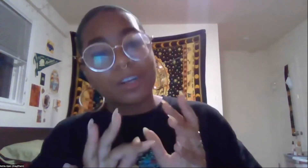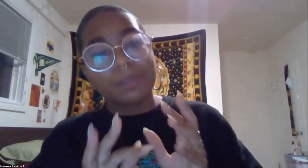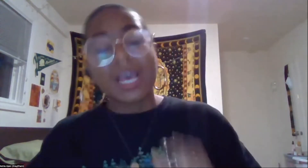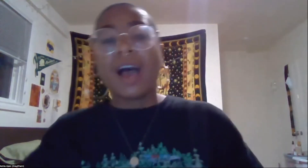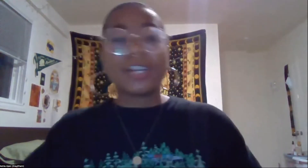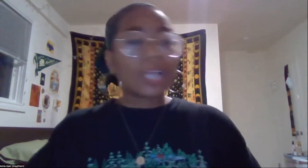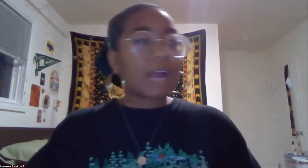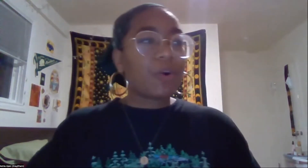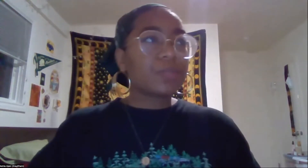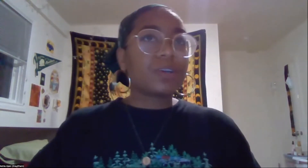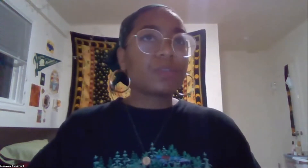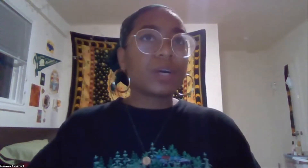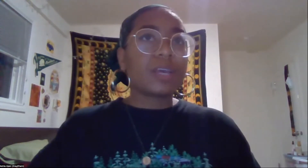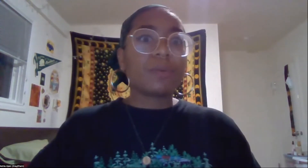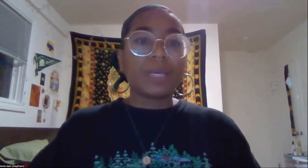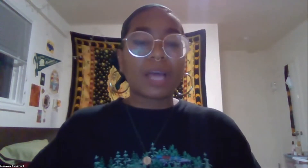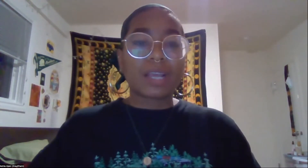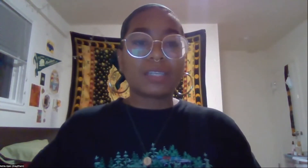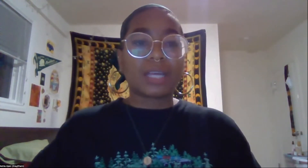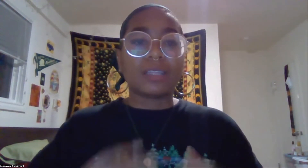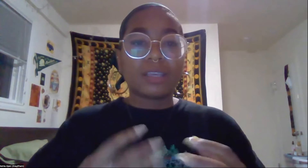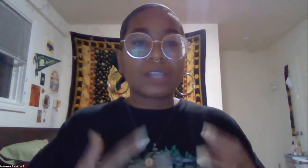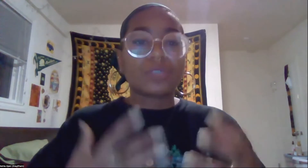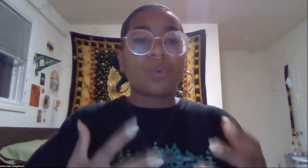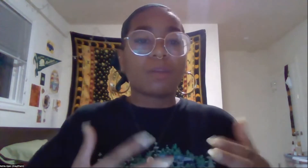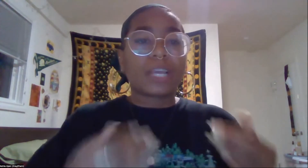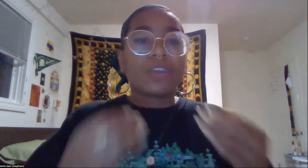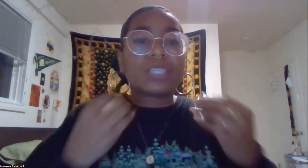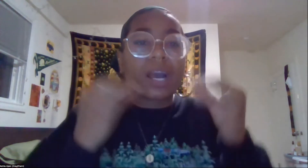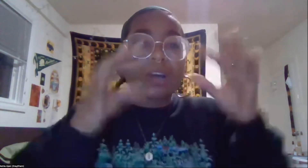worms. I just always wondered what it would be like to like live as a worm like your entire